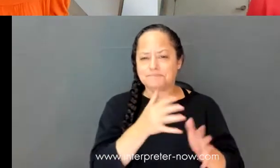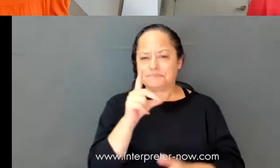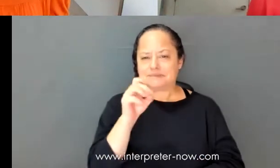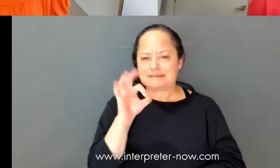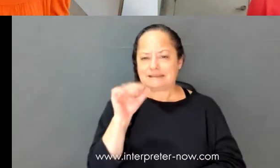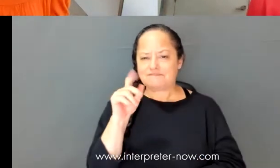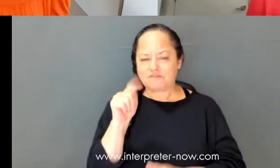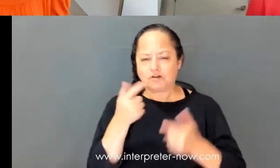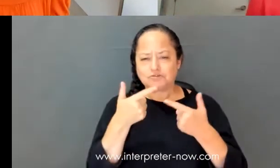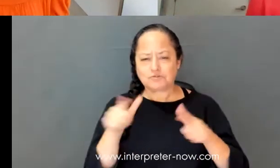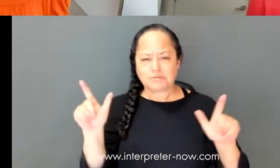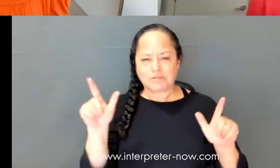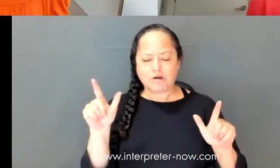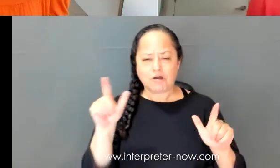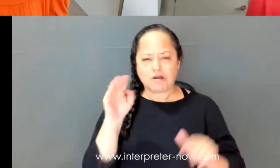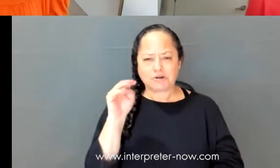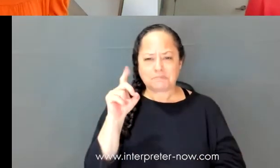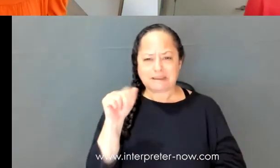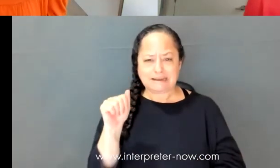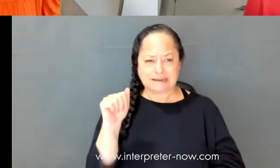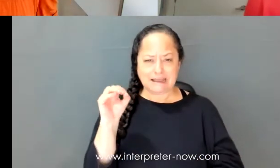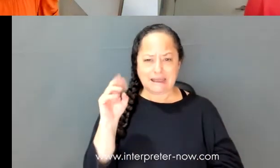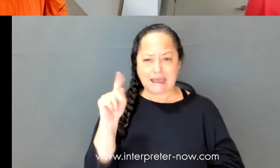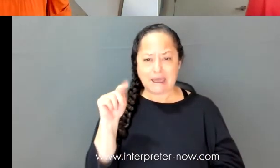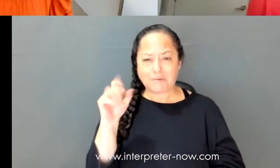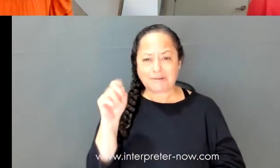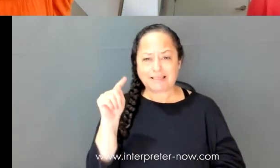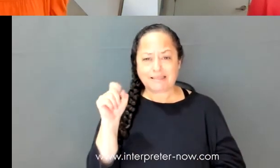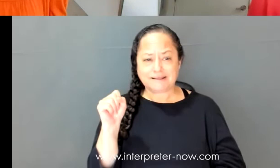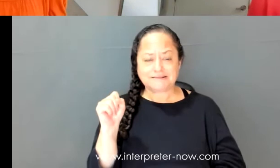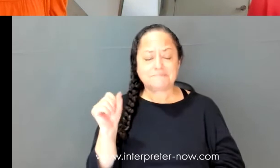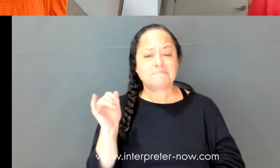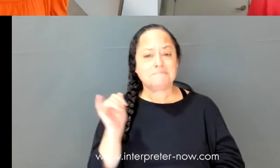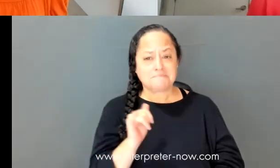media. Yeah, I think it's important.